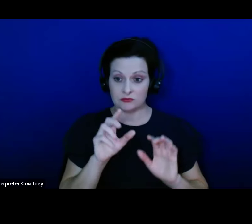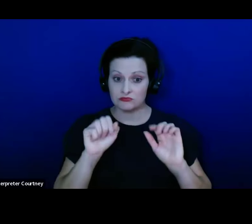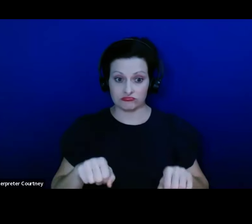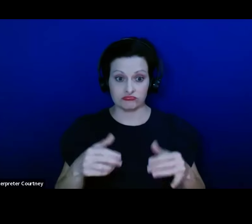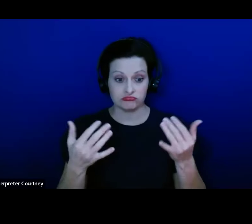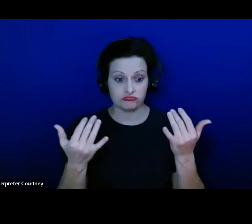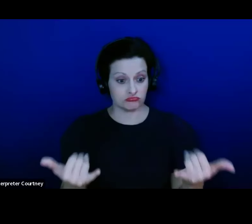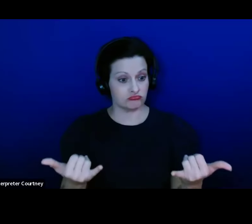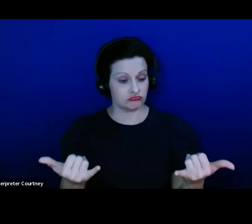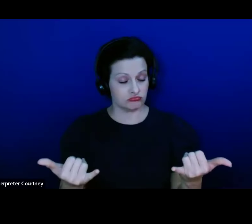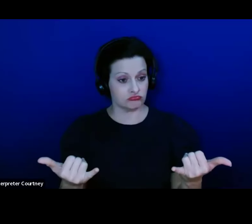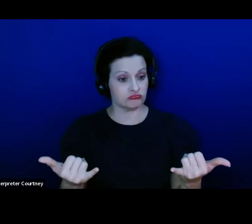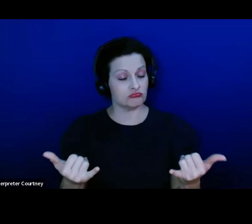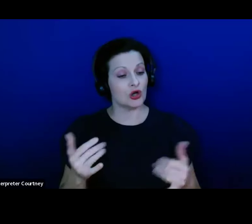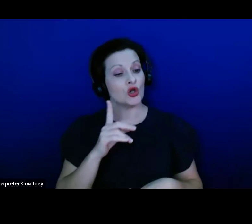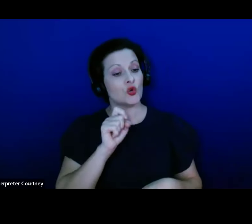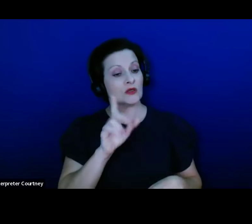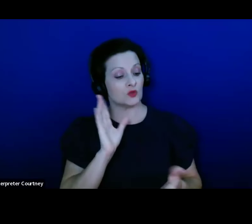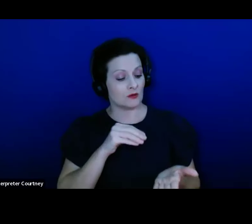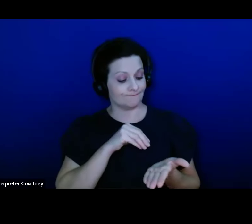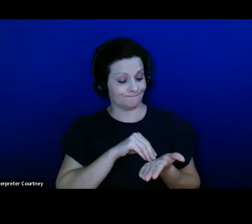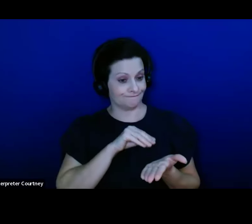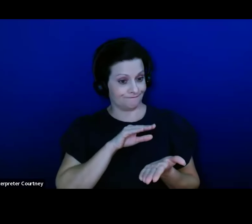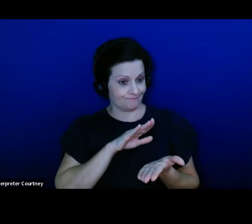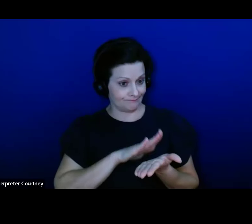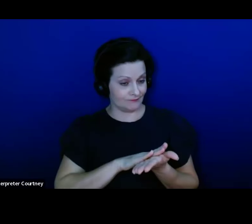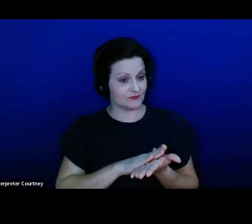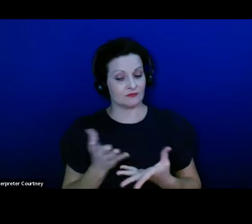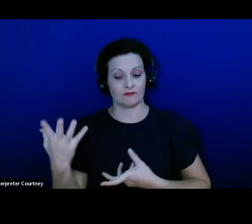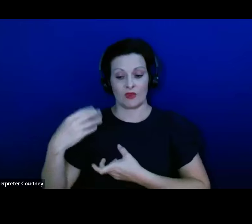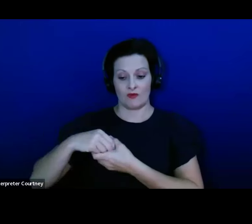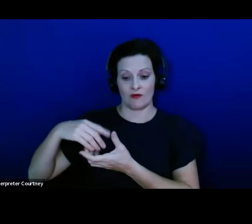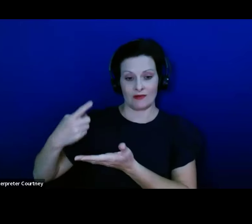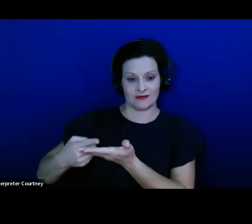we'll make sure to capture them so we can bring them into the discussion with our panelists.